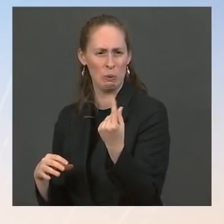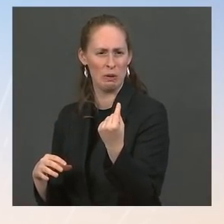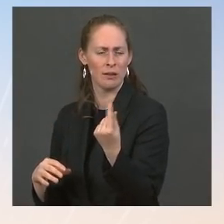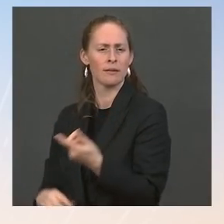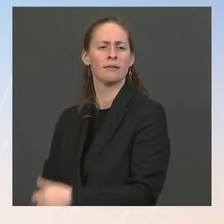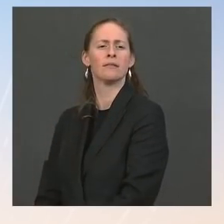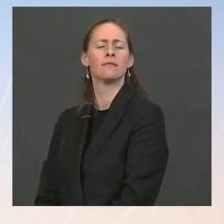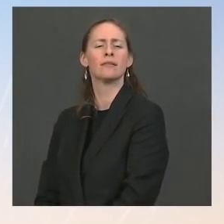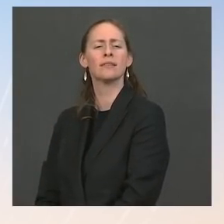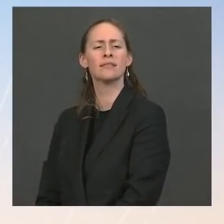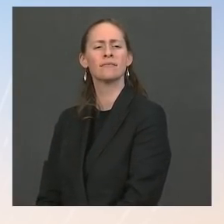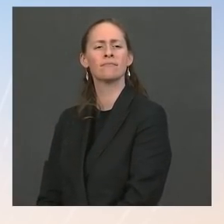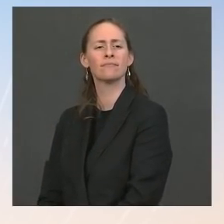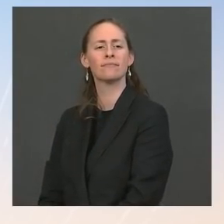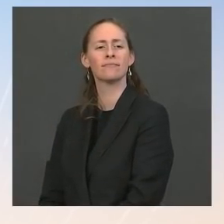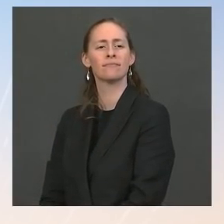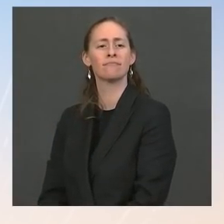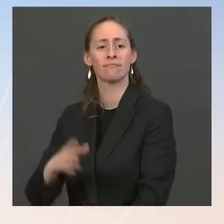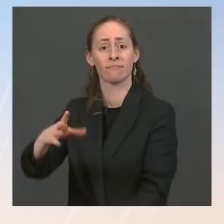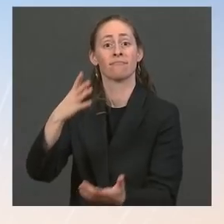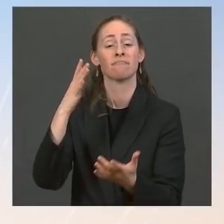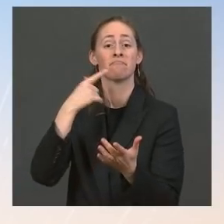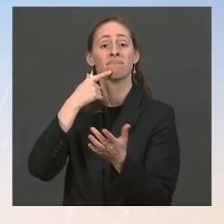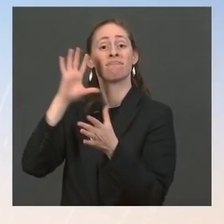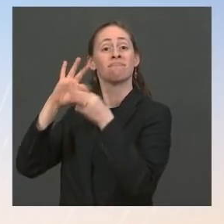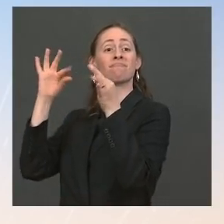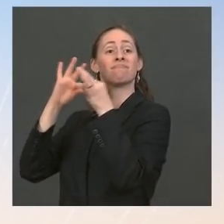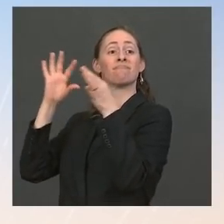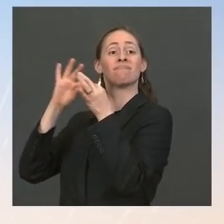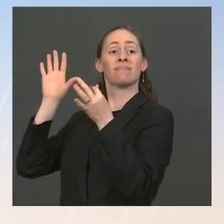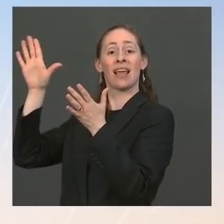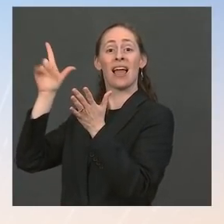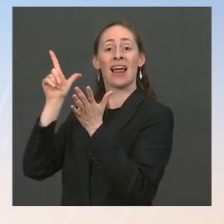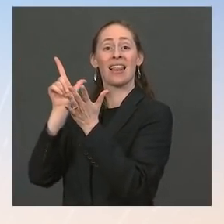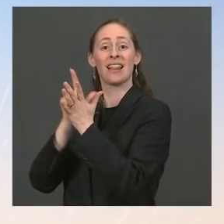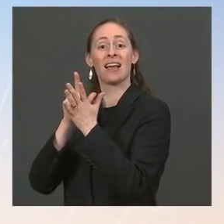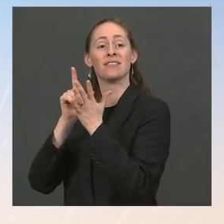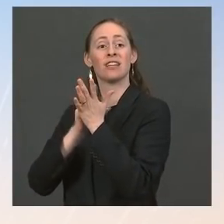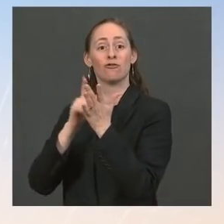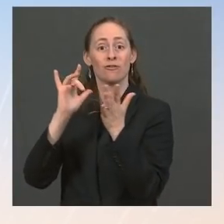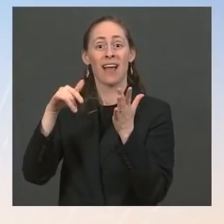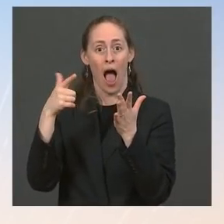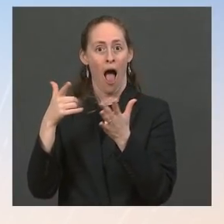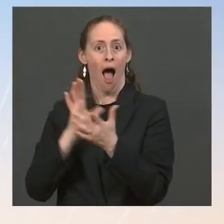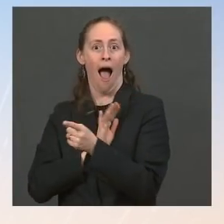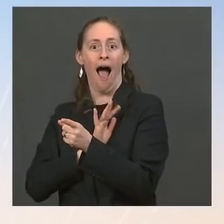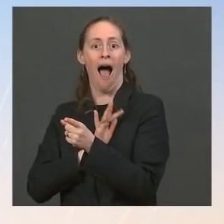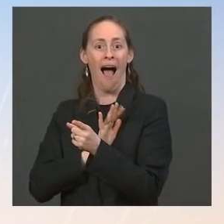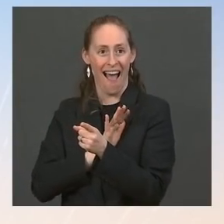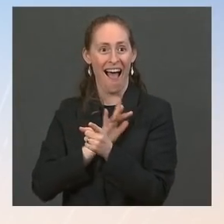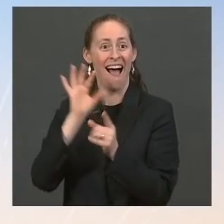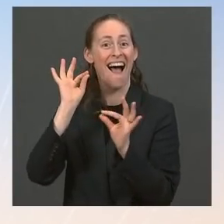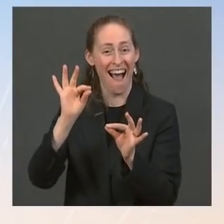The Press: Where's the disconnect there, in that his legislation right now -- infrastructure, particularly -- is more -- significantly more popular than he is?